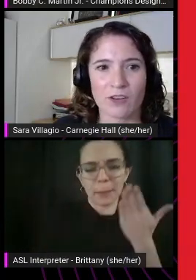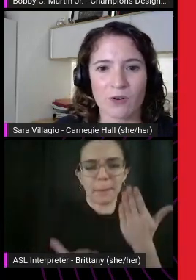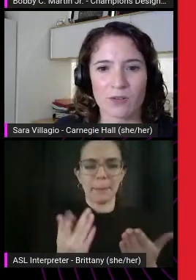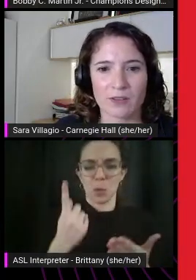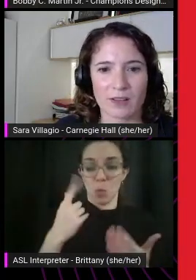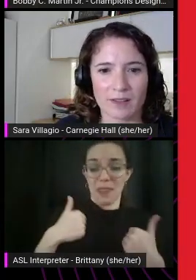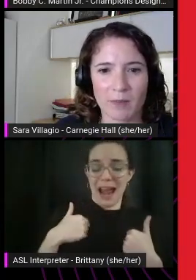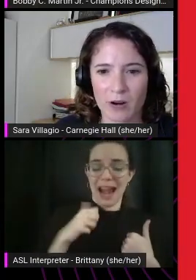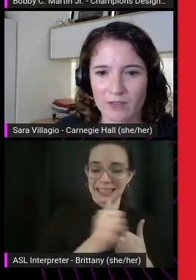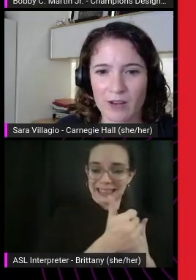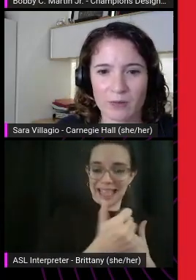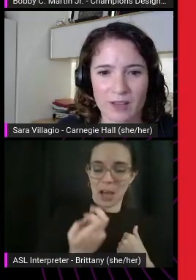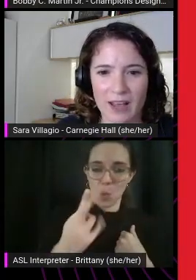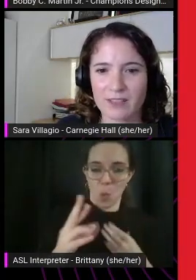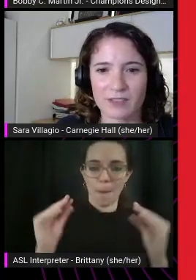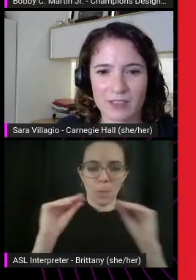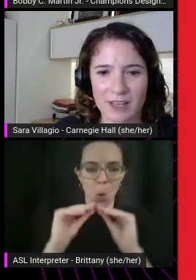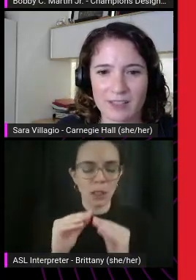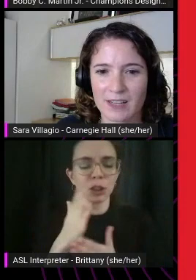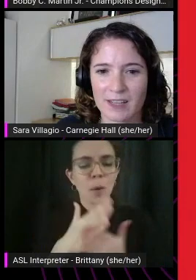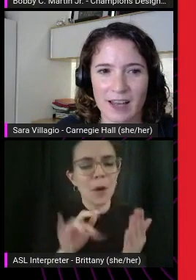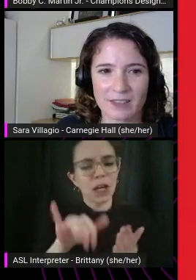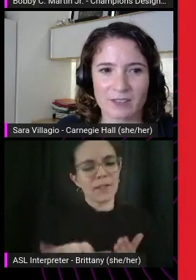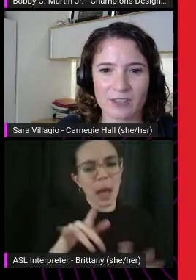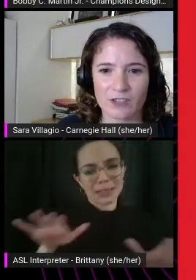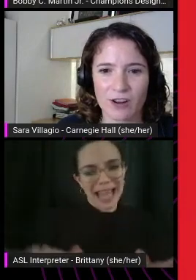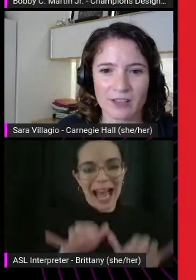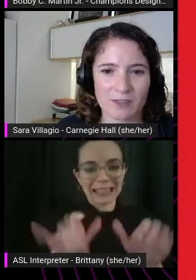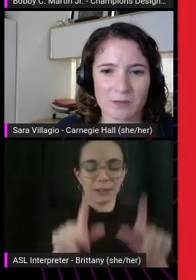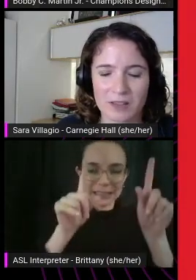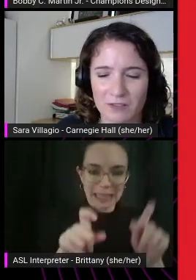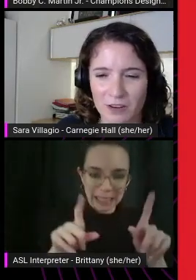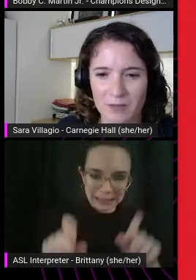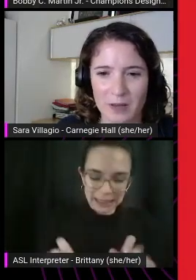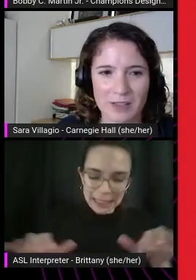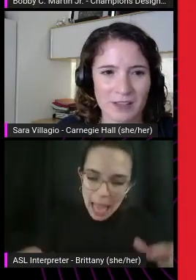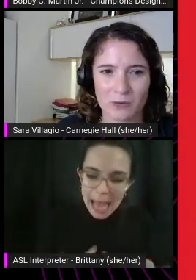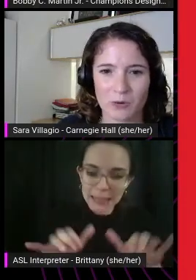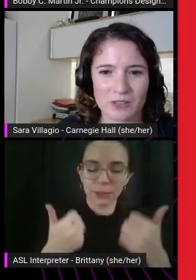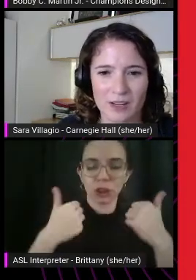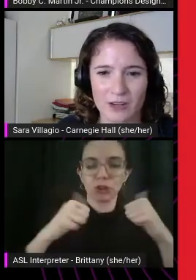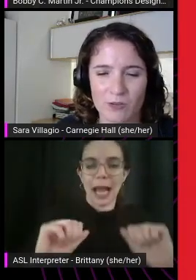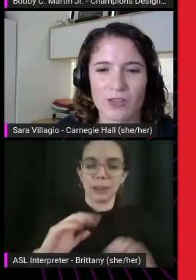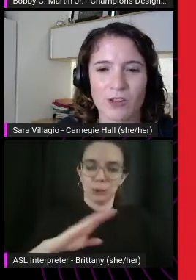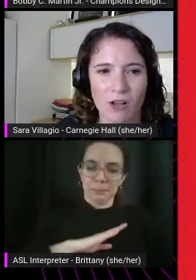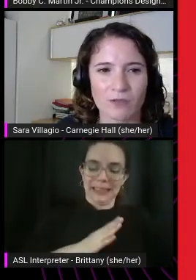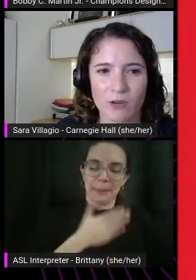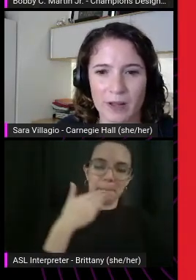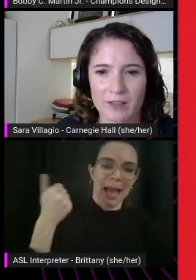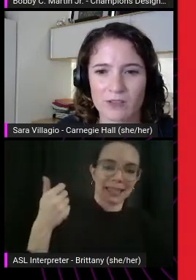So, part of that was actively testing, actively trying to meet the very best and the worst scenarios in all formats